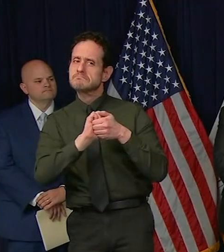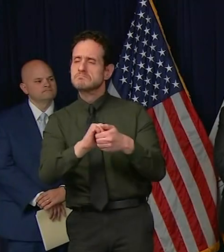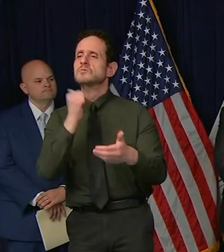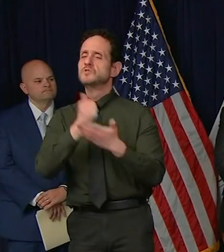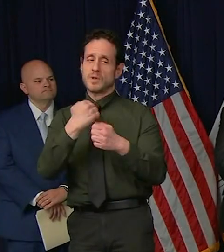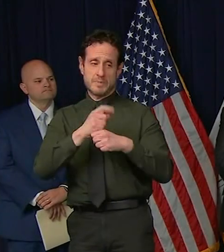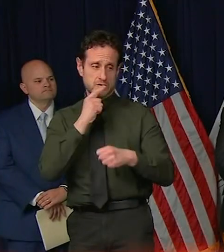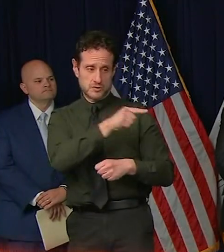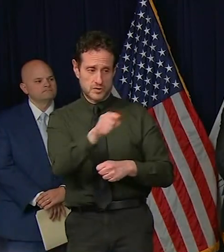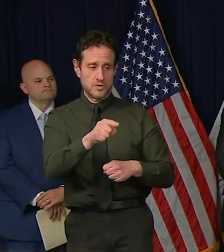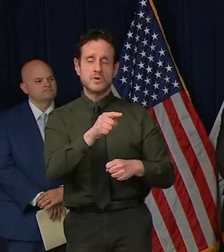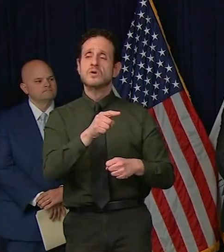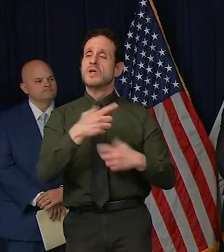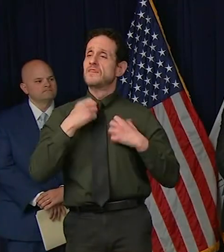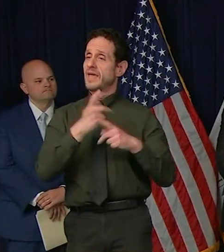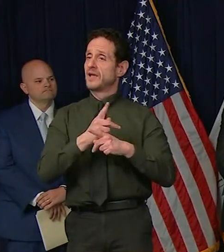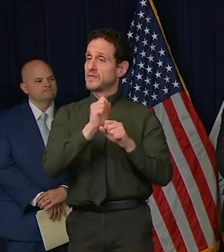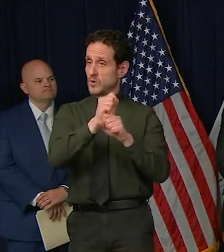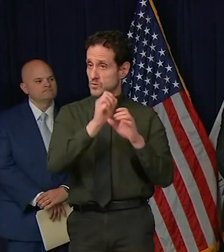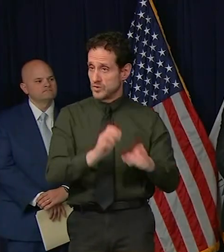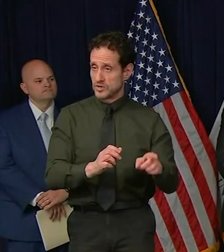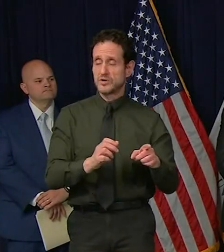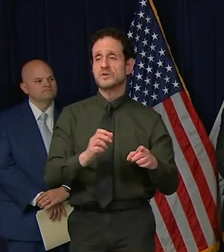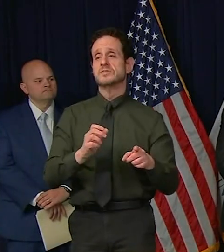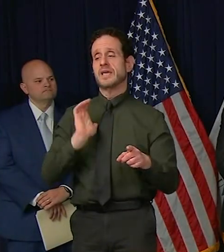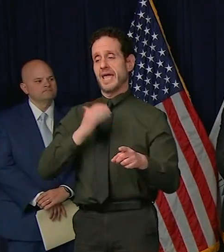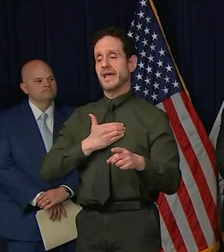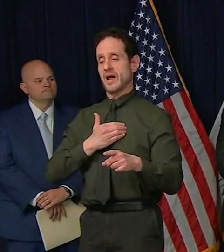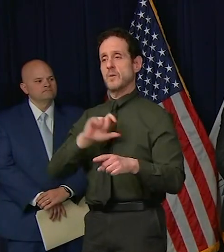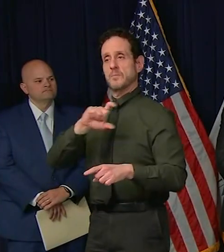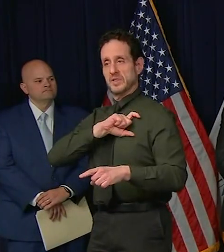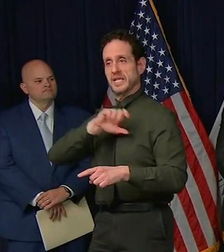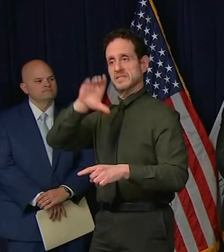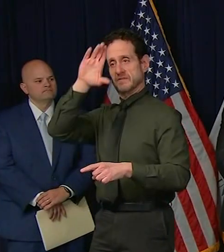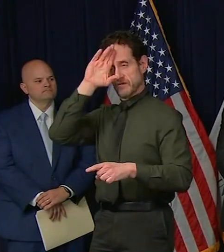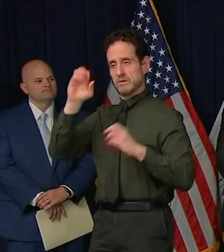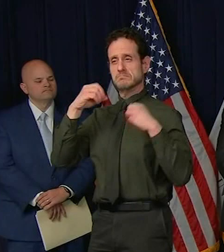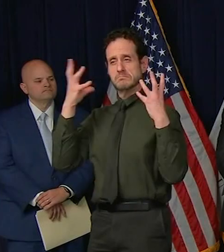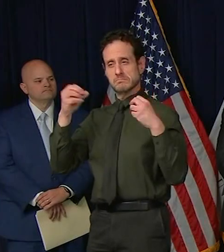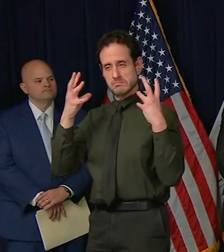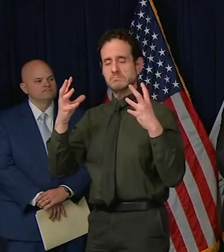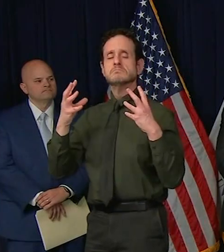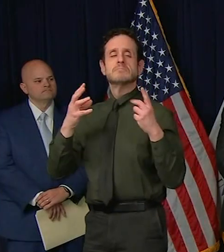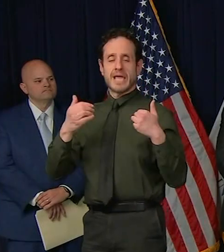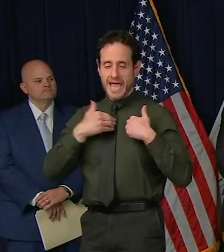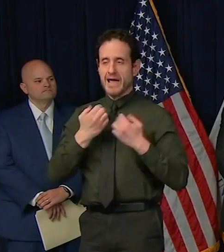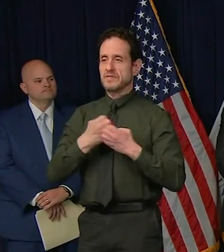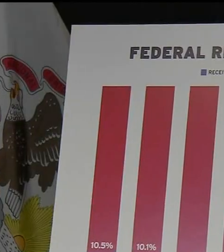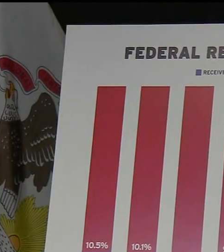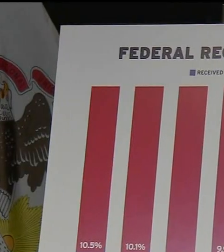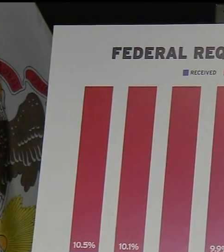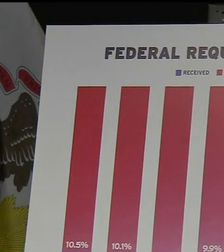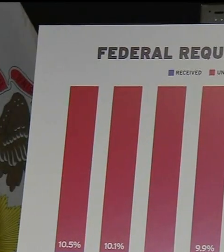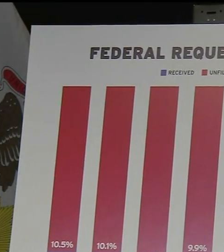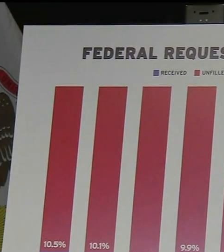HELP OF THE MANUFACTURING AND I/O TECH INDUSTRIES.